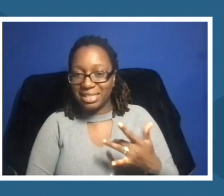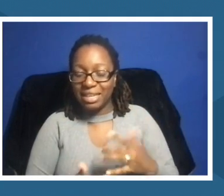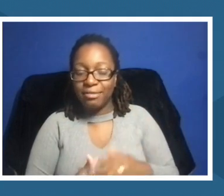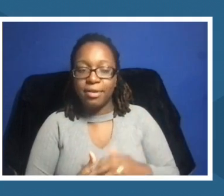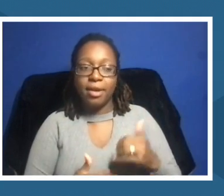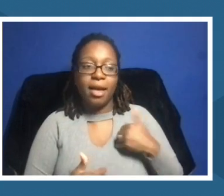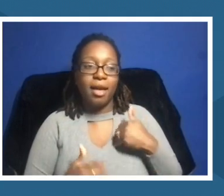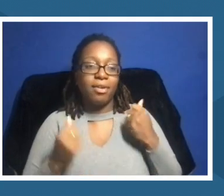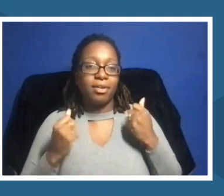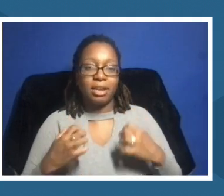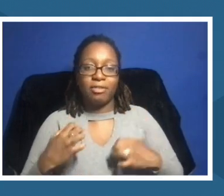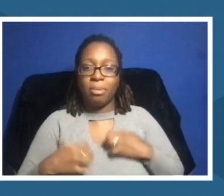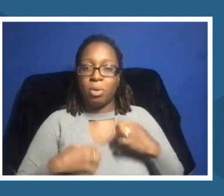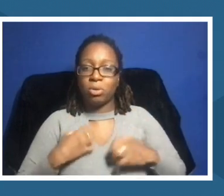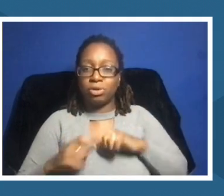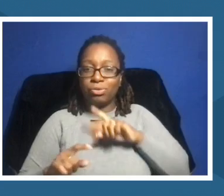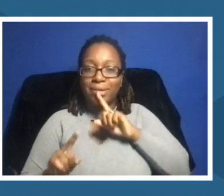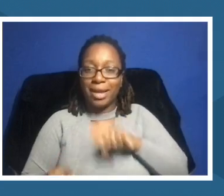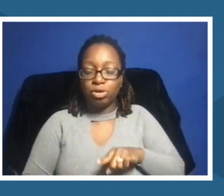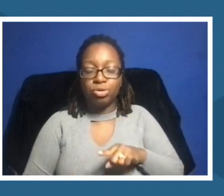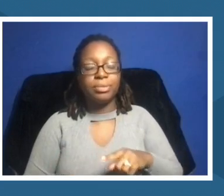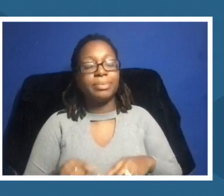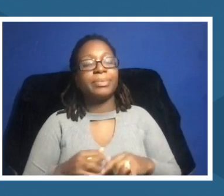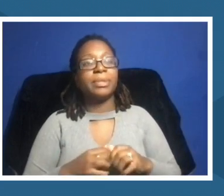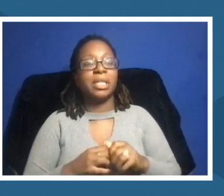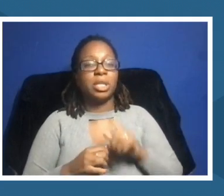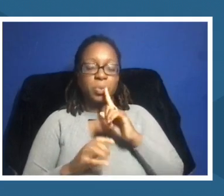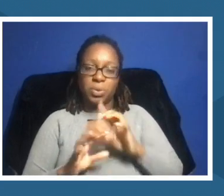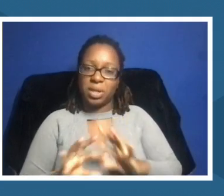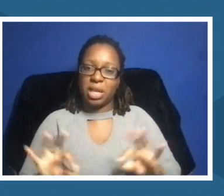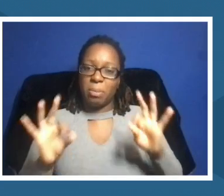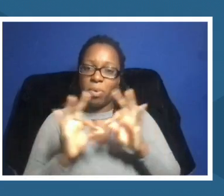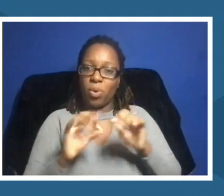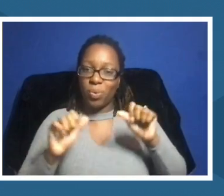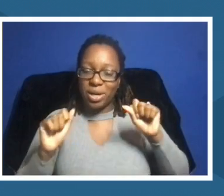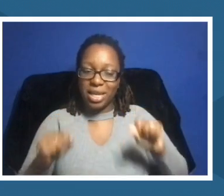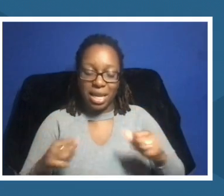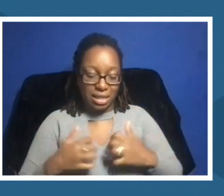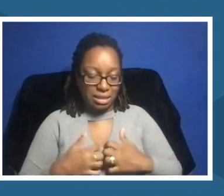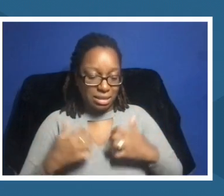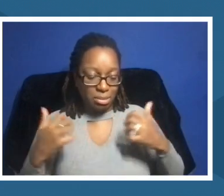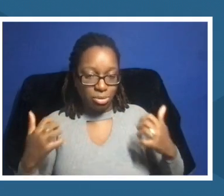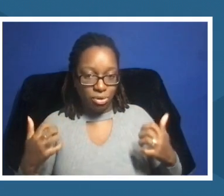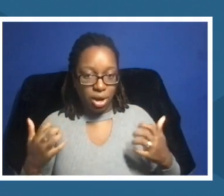that it can stir among students is the importance of being able to separate uh